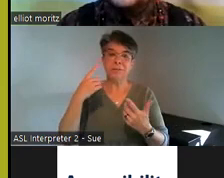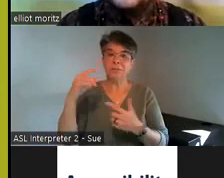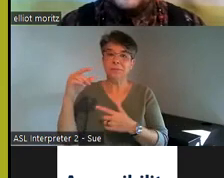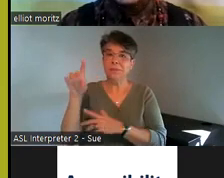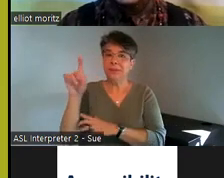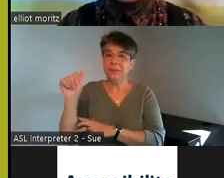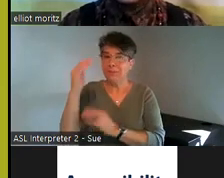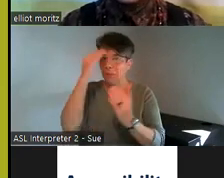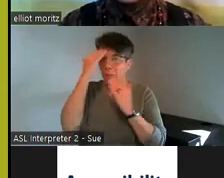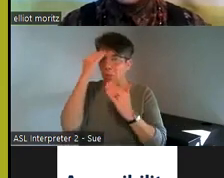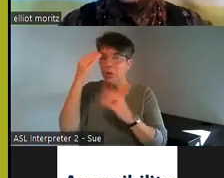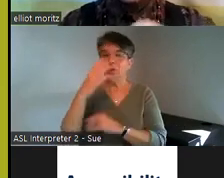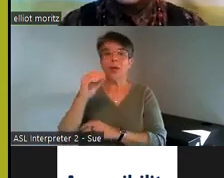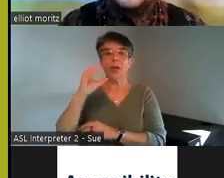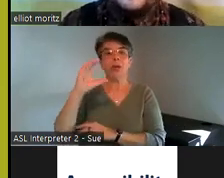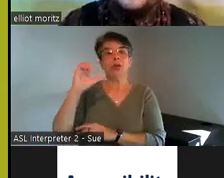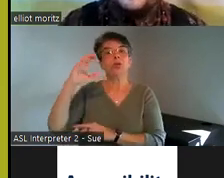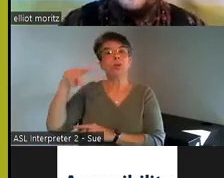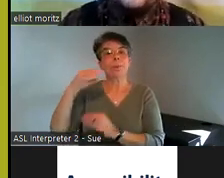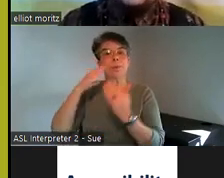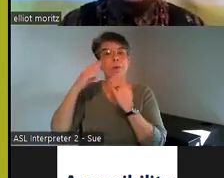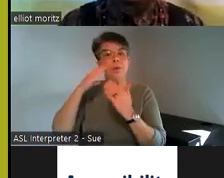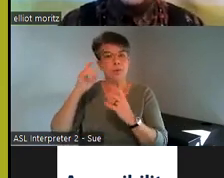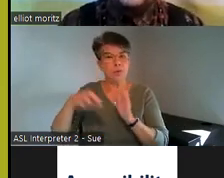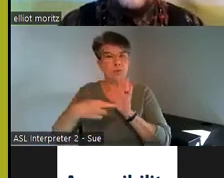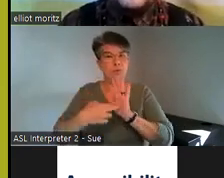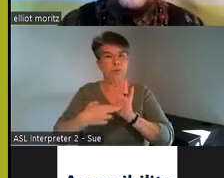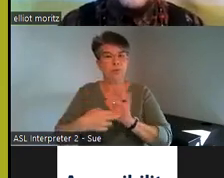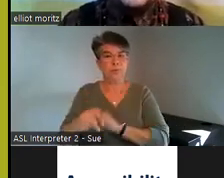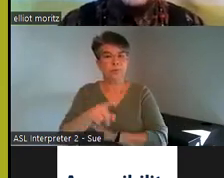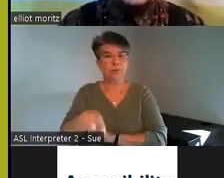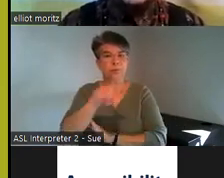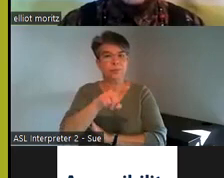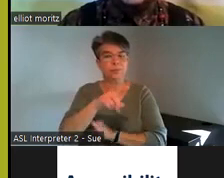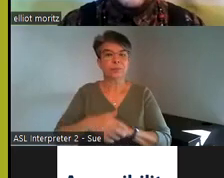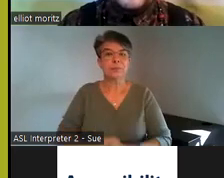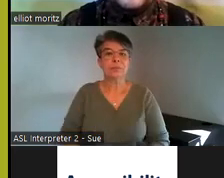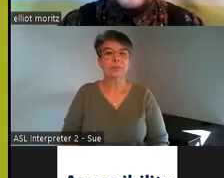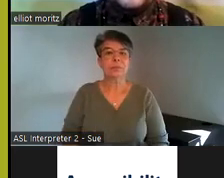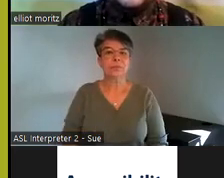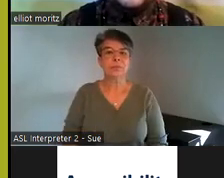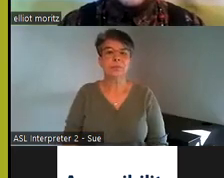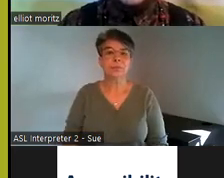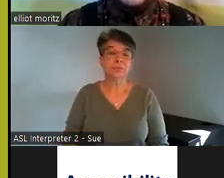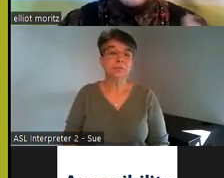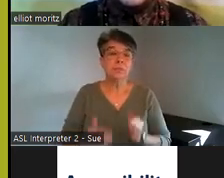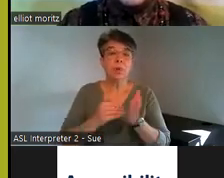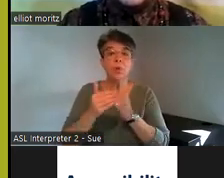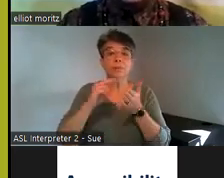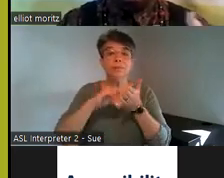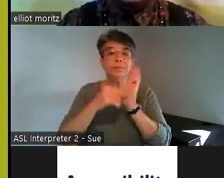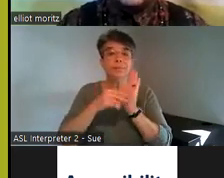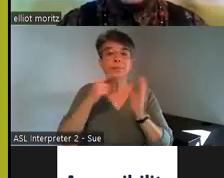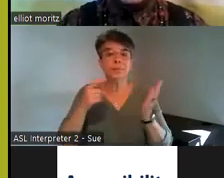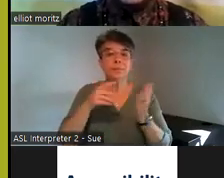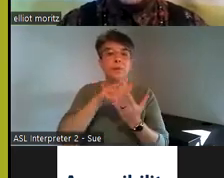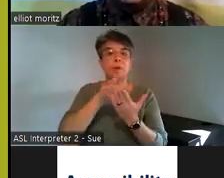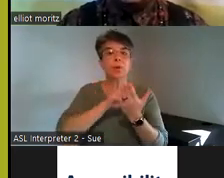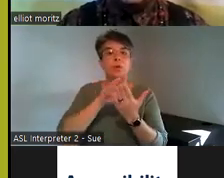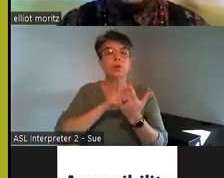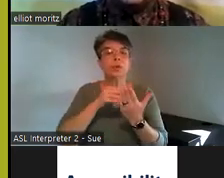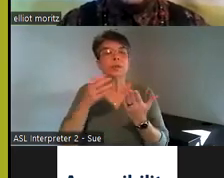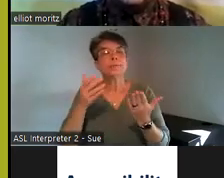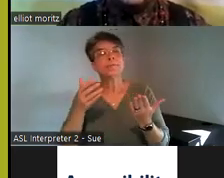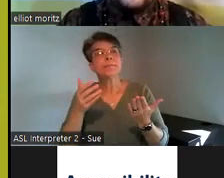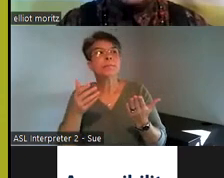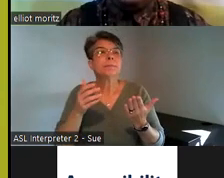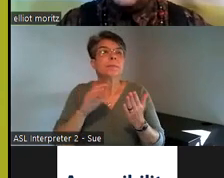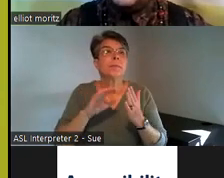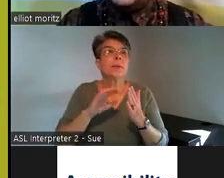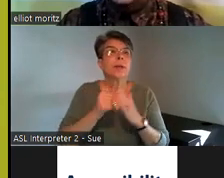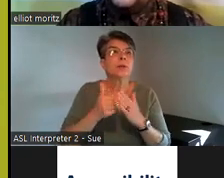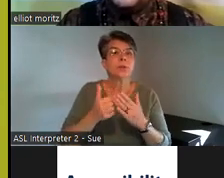and crypt knowledge to represent a lot of it is learning to embrace bodies and body